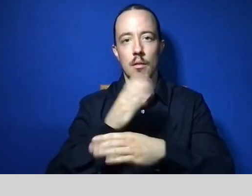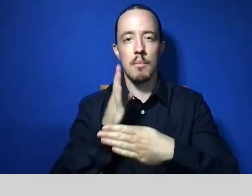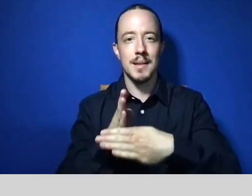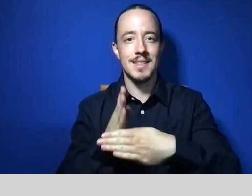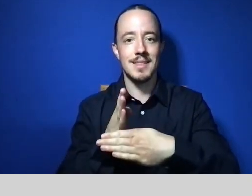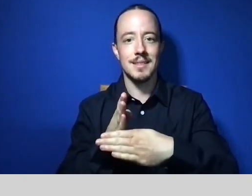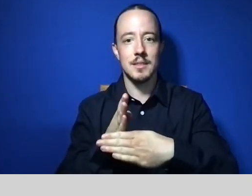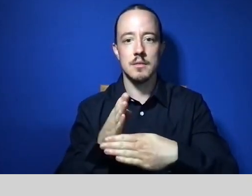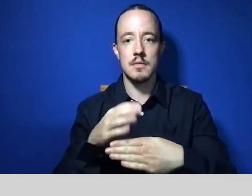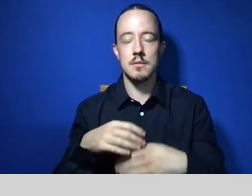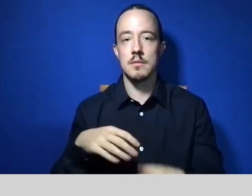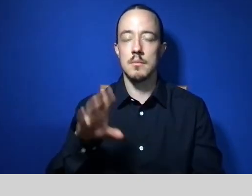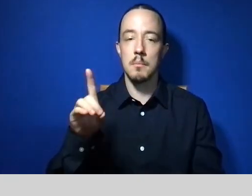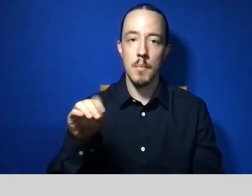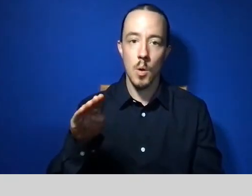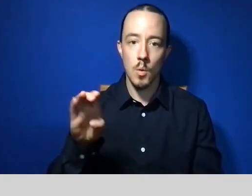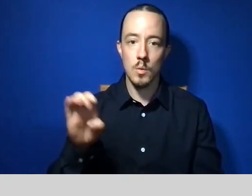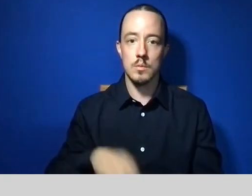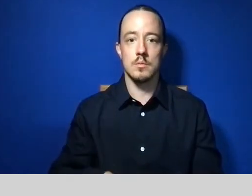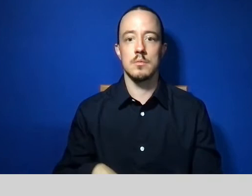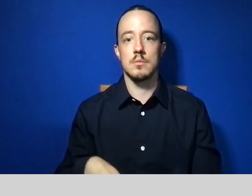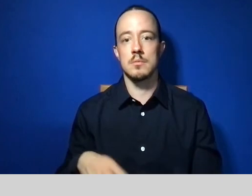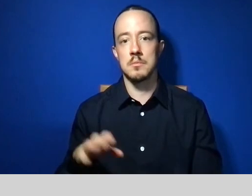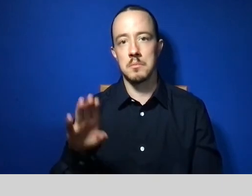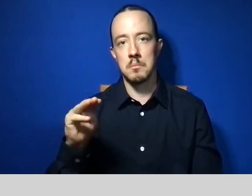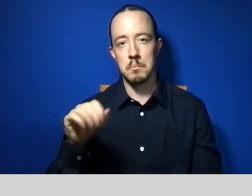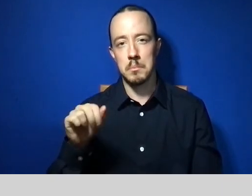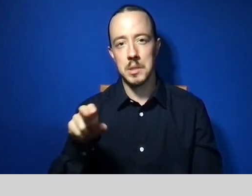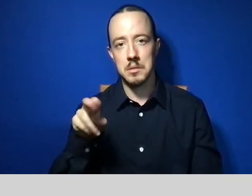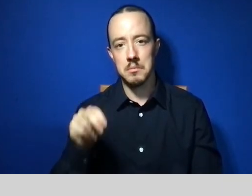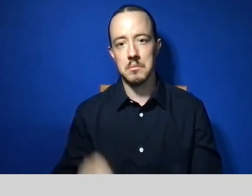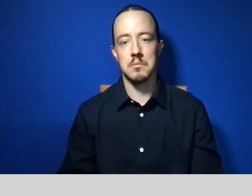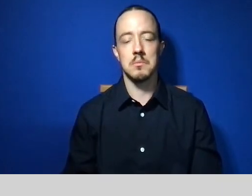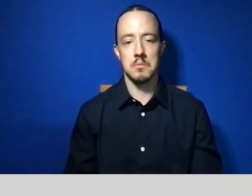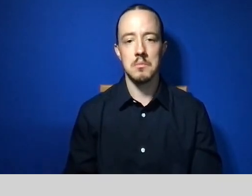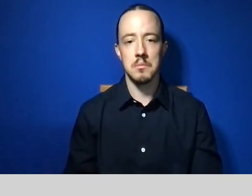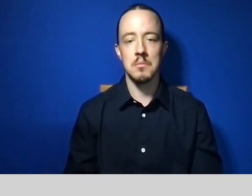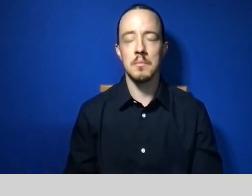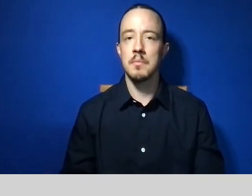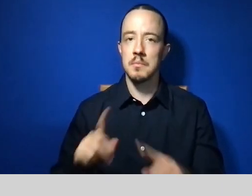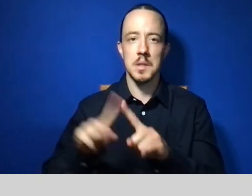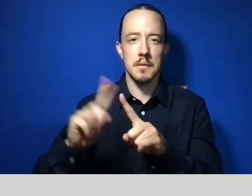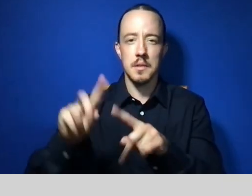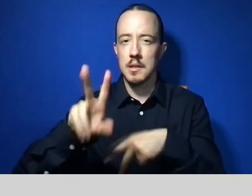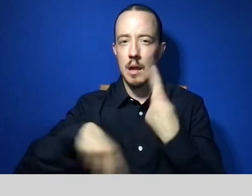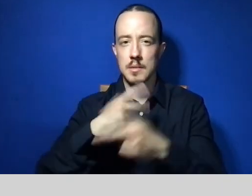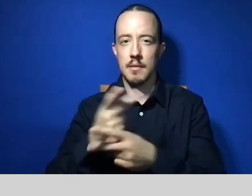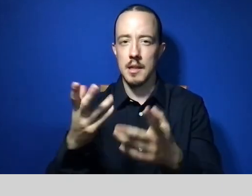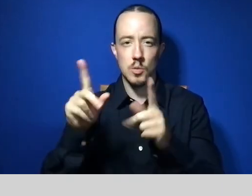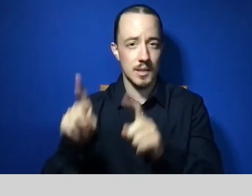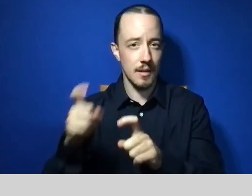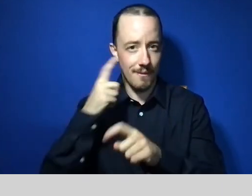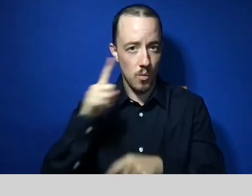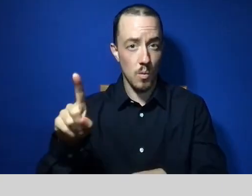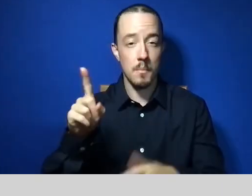from when our data was run this time versus the previous times. So there are lots of different things that we can test for.